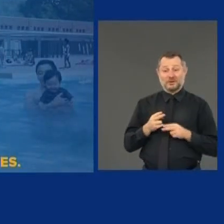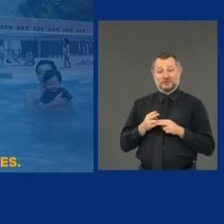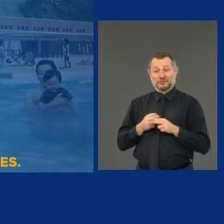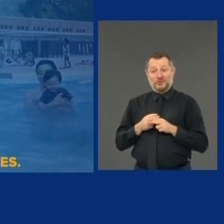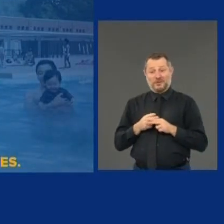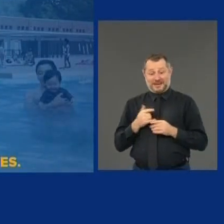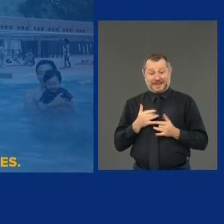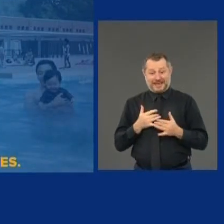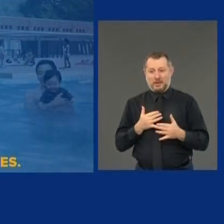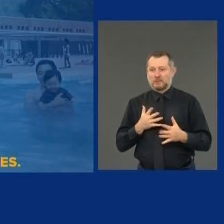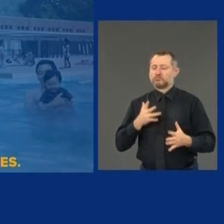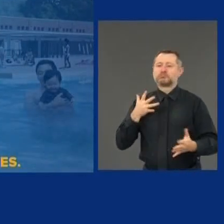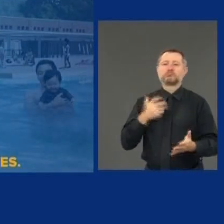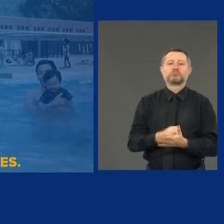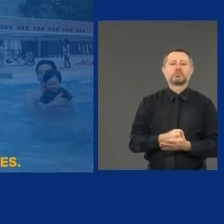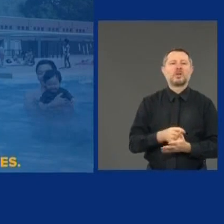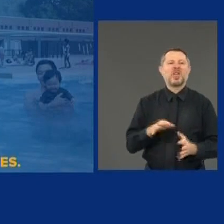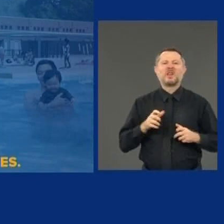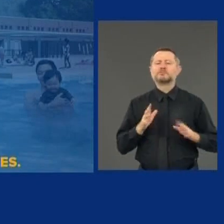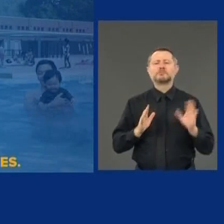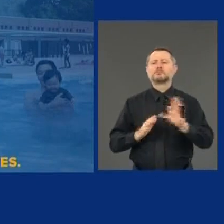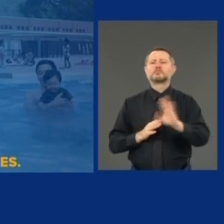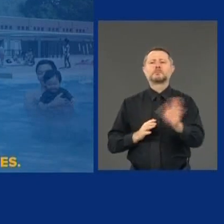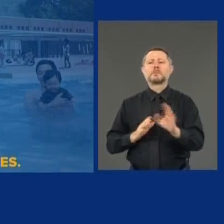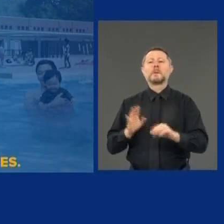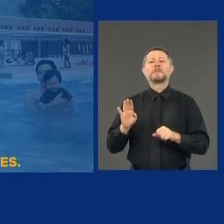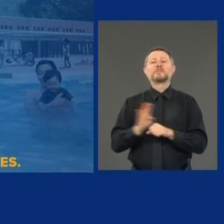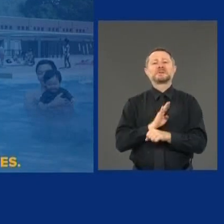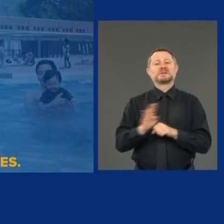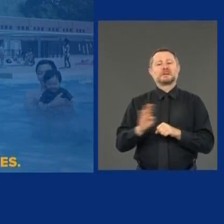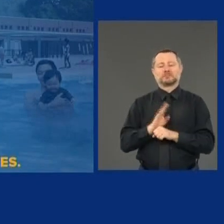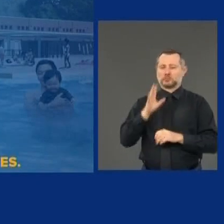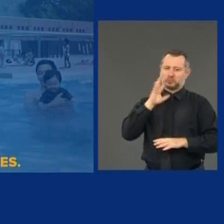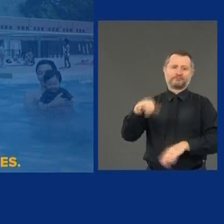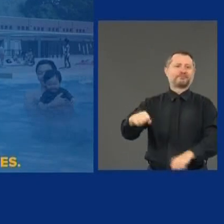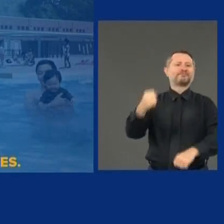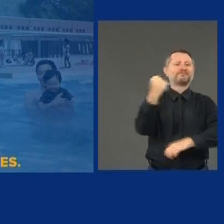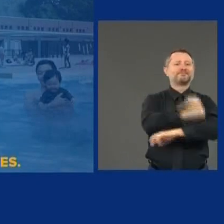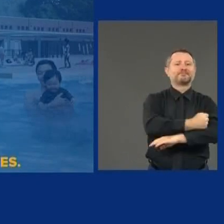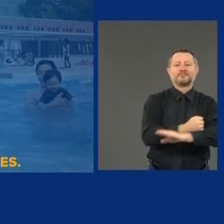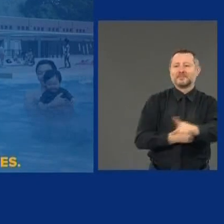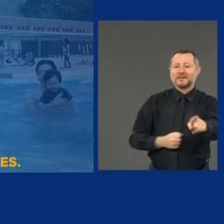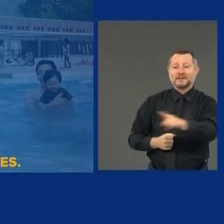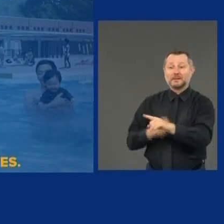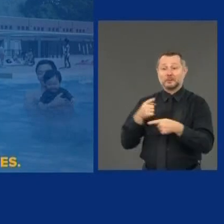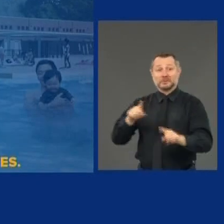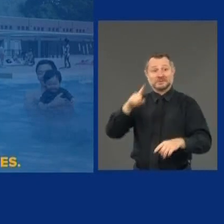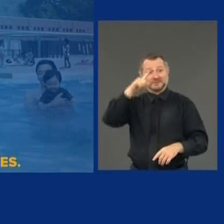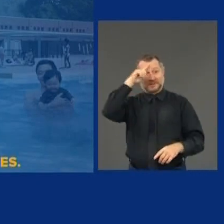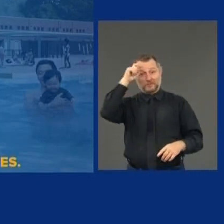AND SHORT-TERM GAIN ISN'T WORTH LONG-TERM PAIN.